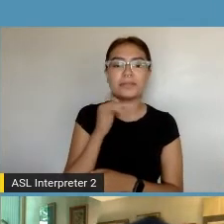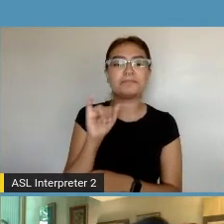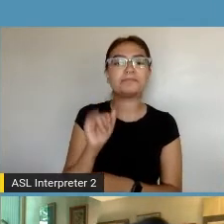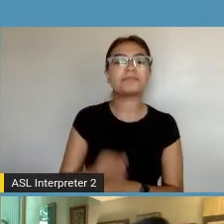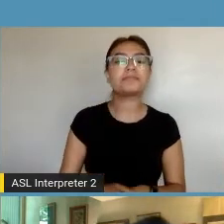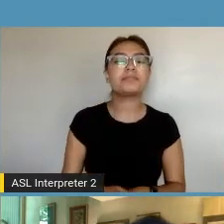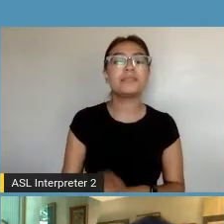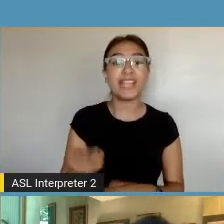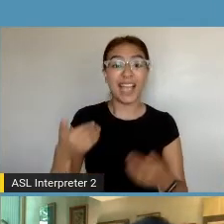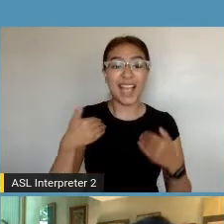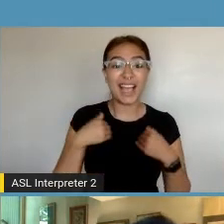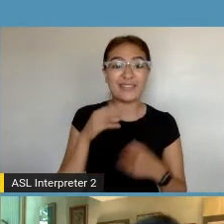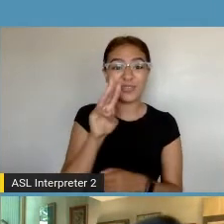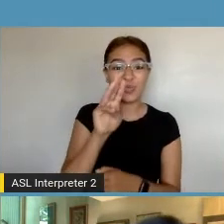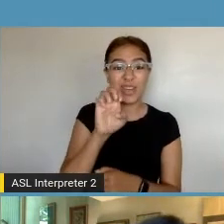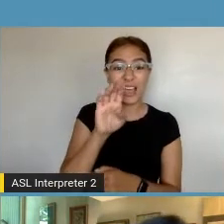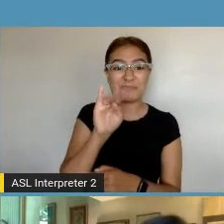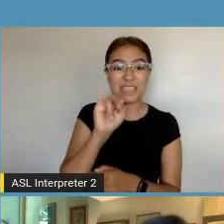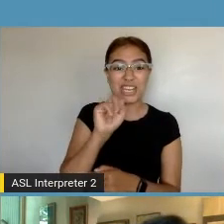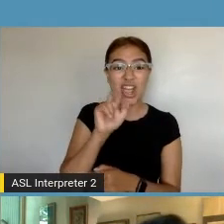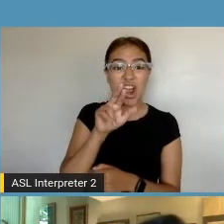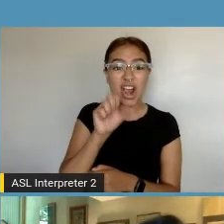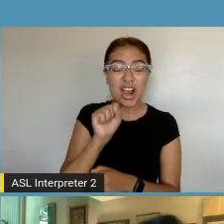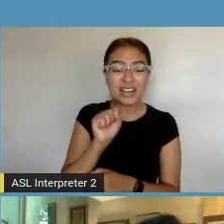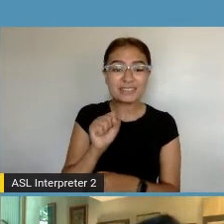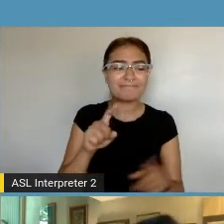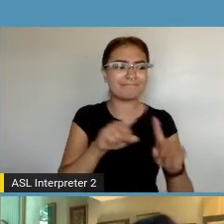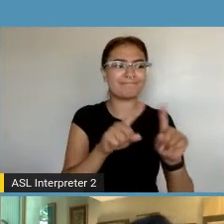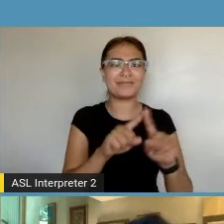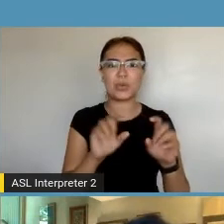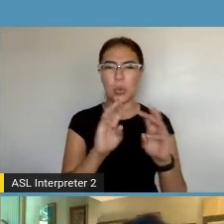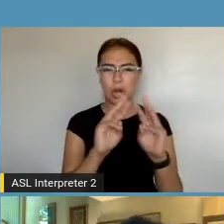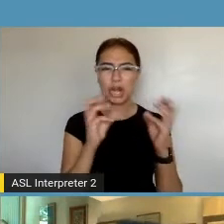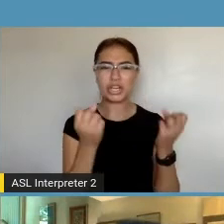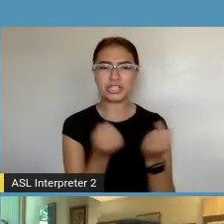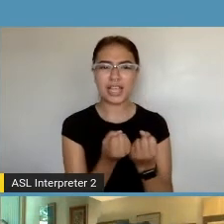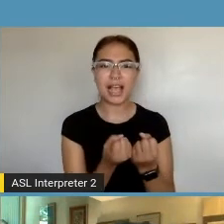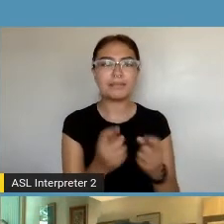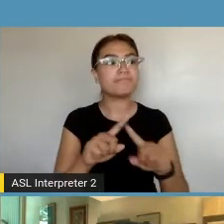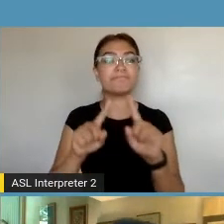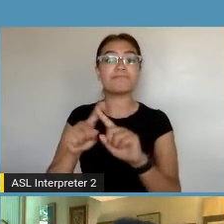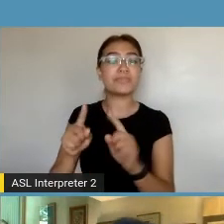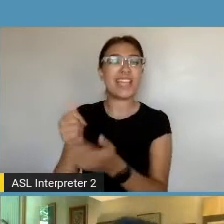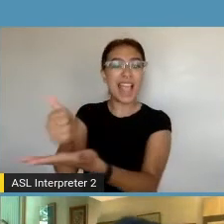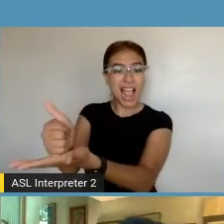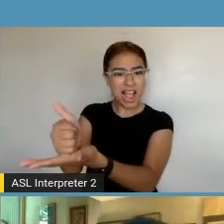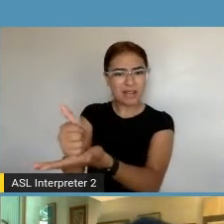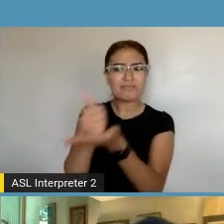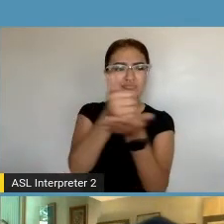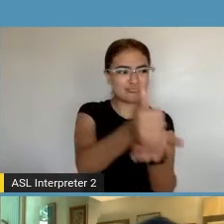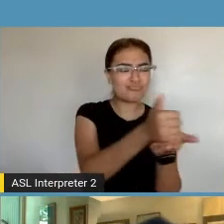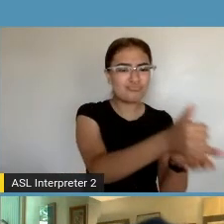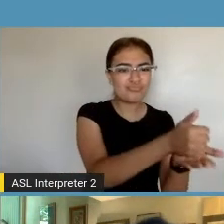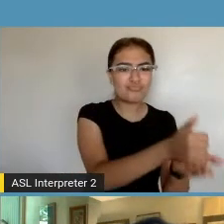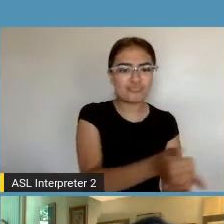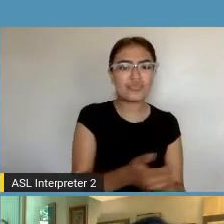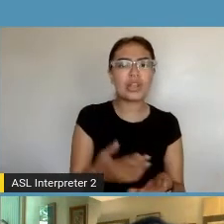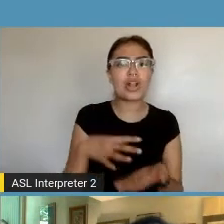seminars, anything to help you to engage in digitization and digital practices. With that